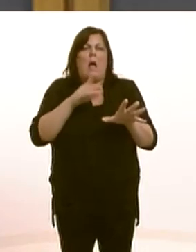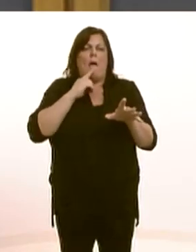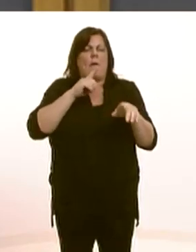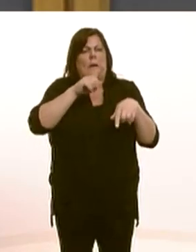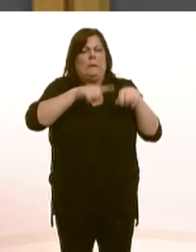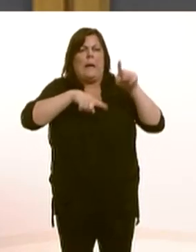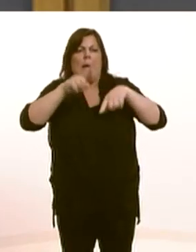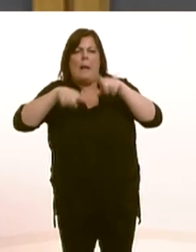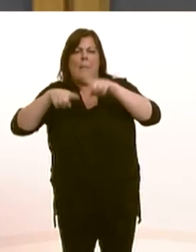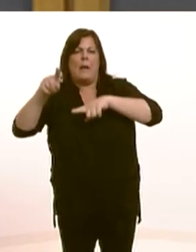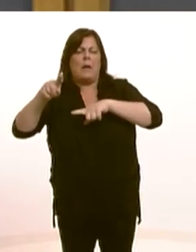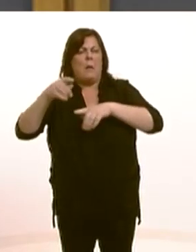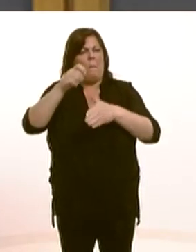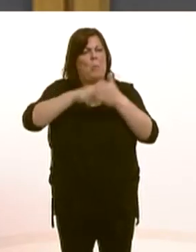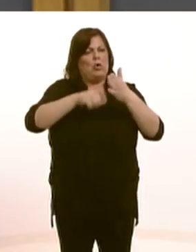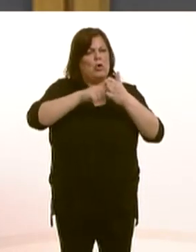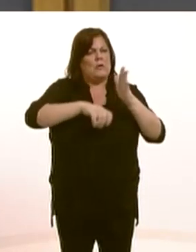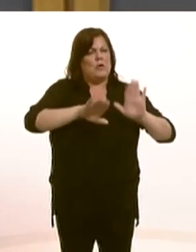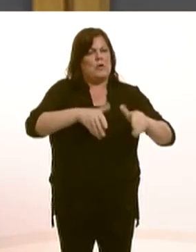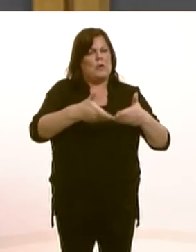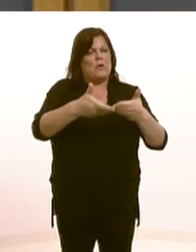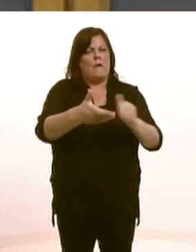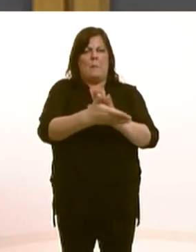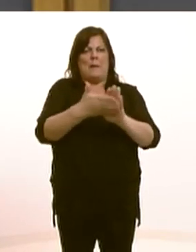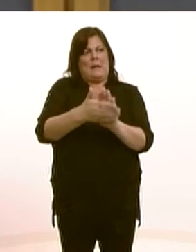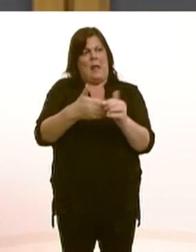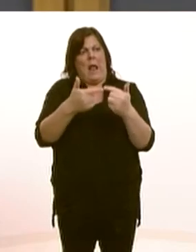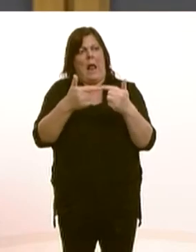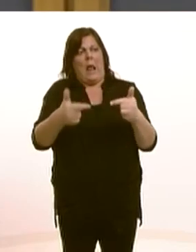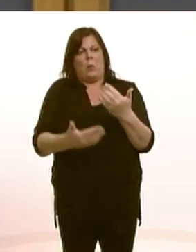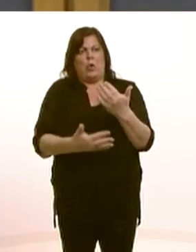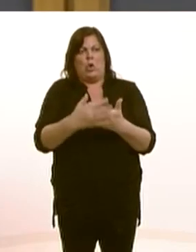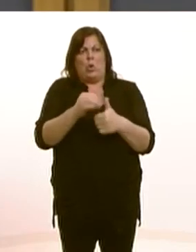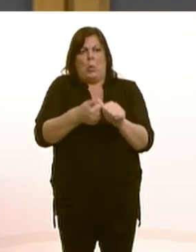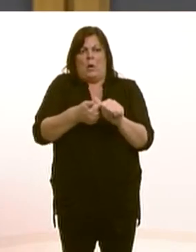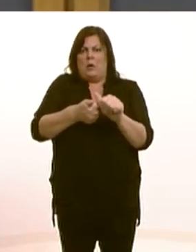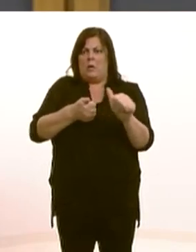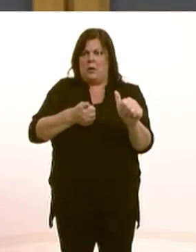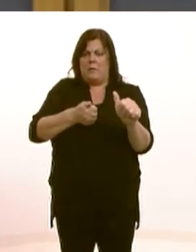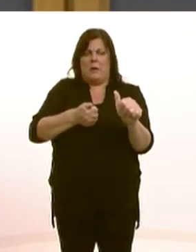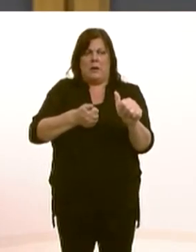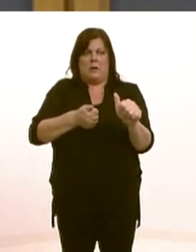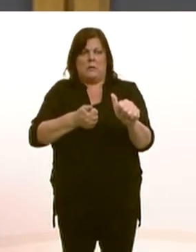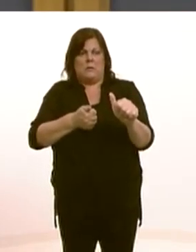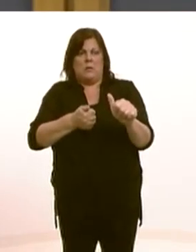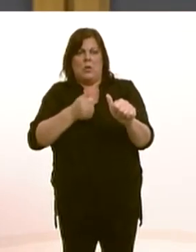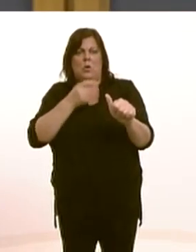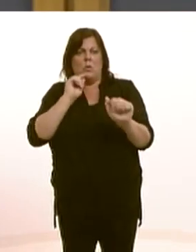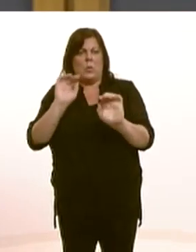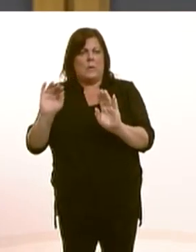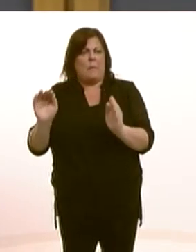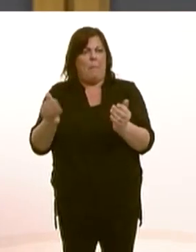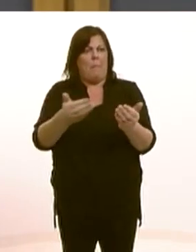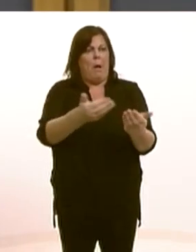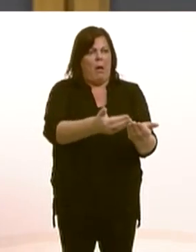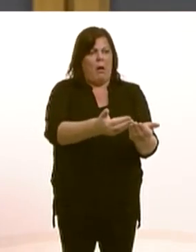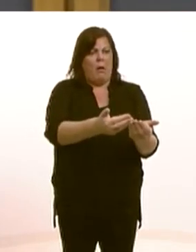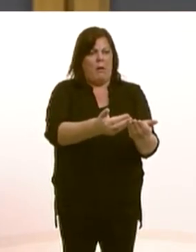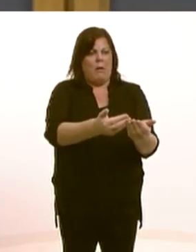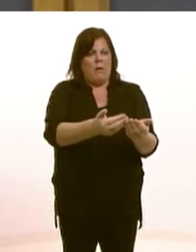which allows companies, new companies, to supply as part of a contract, even after another